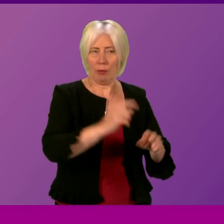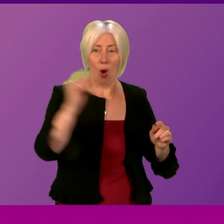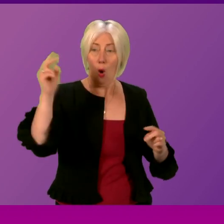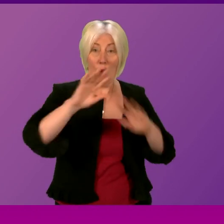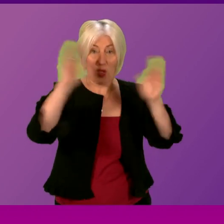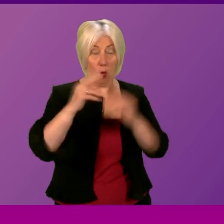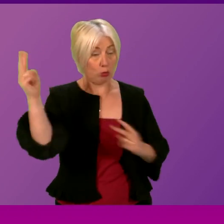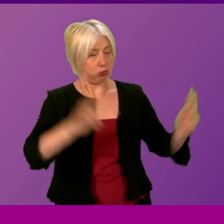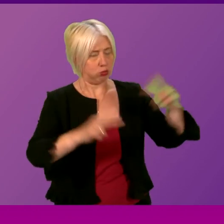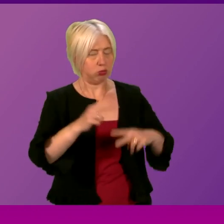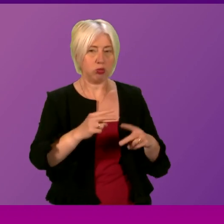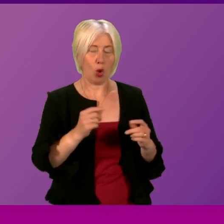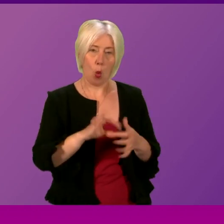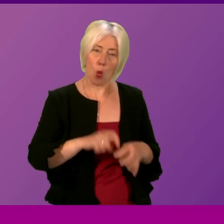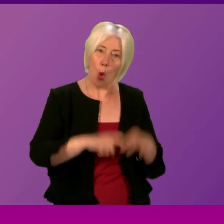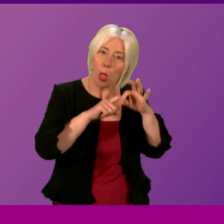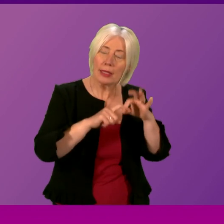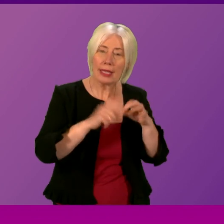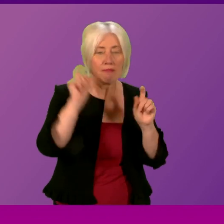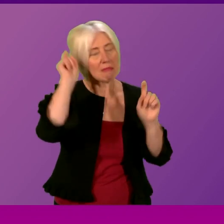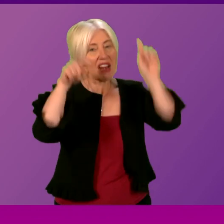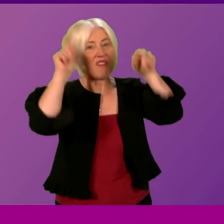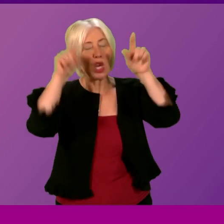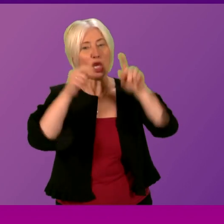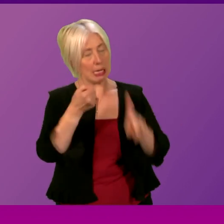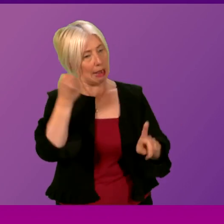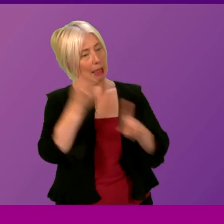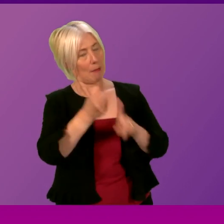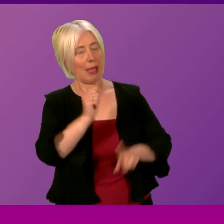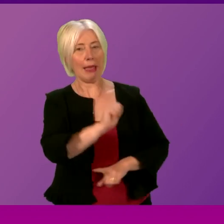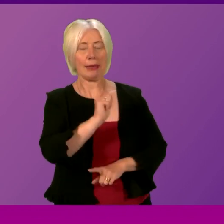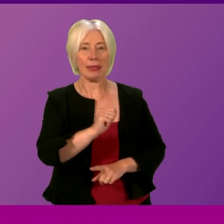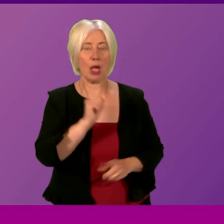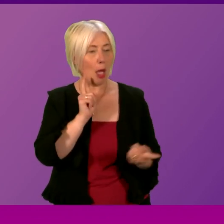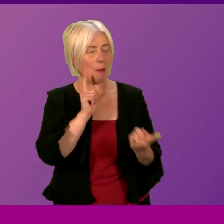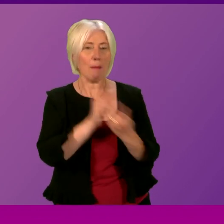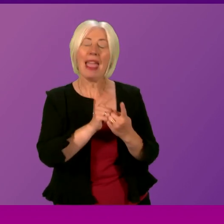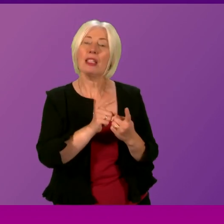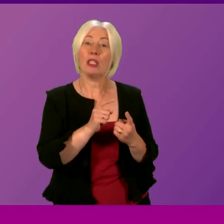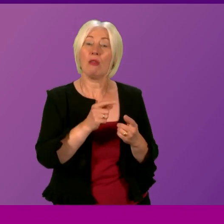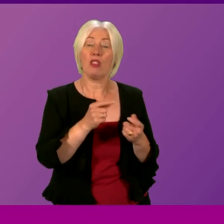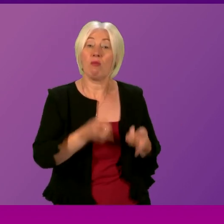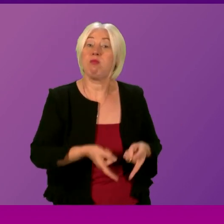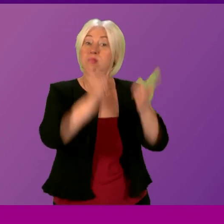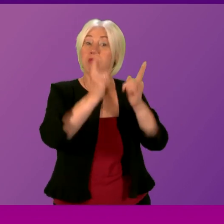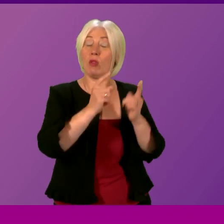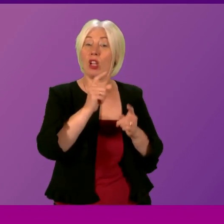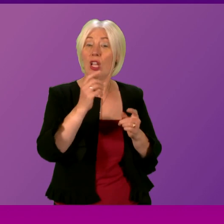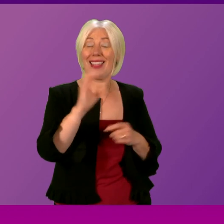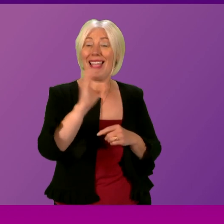innovation and impact. The Cabinet Secretary for NHS Recovery, Health and Social Care met the chief executive officer of Cancer Research UK yesterday to discuss the work